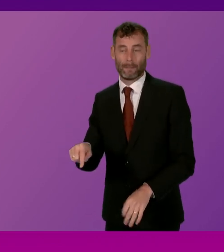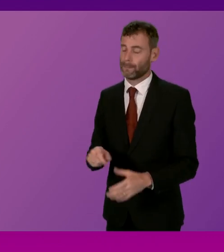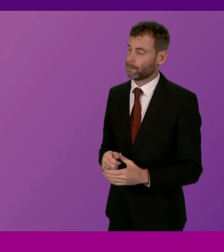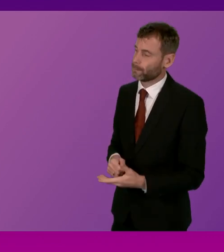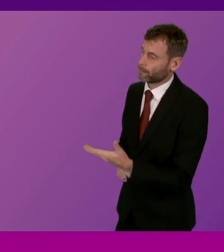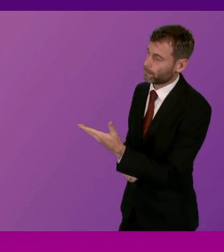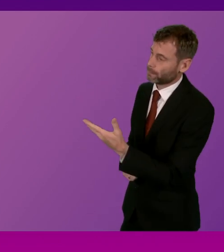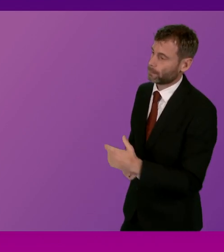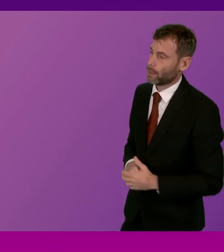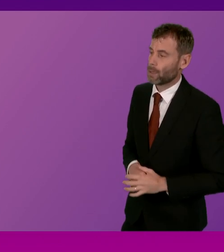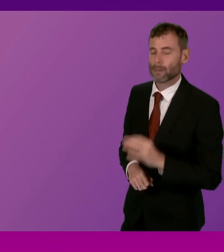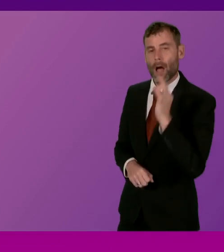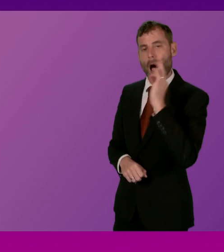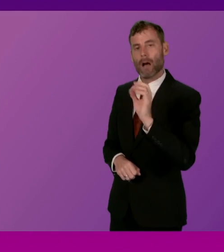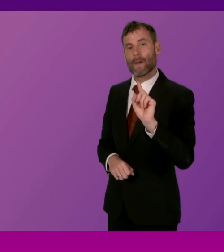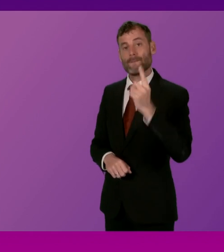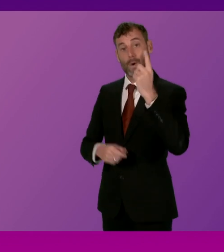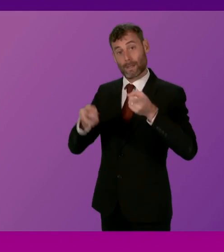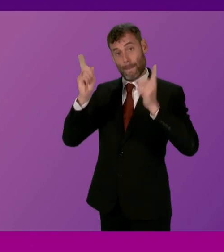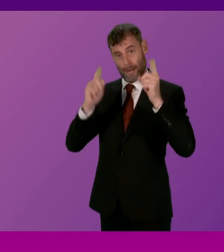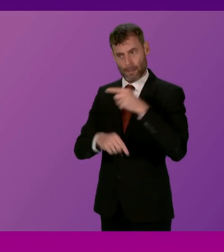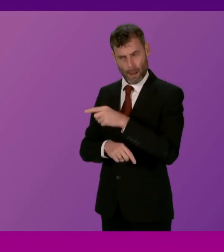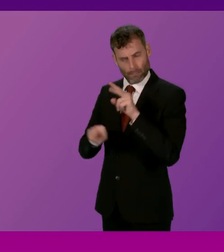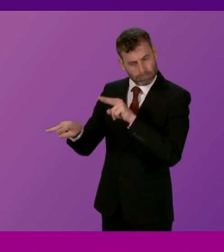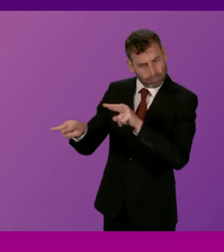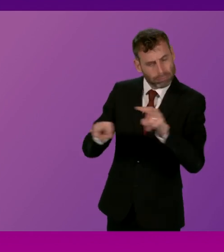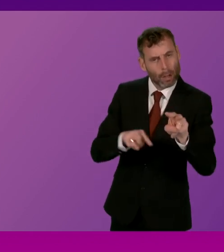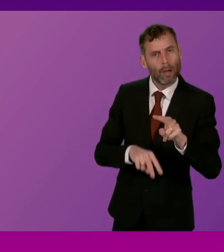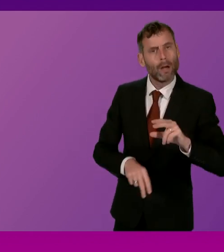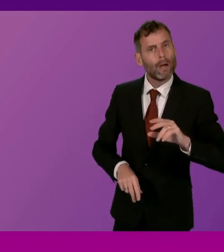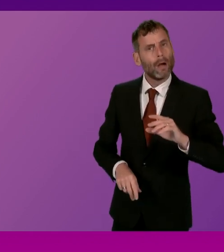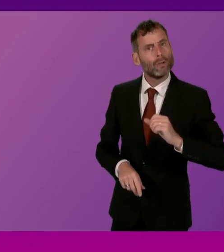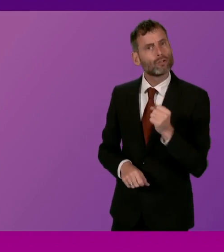To ask the First Minister what assessment the Scottish Government has made of any impact